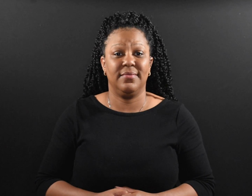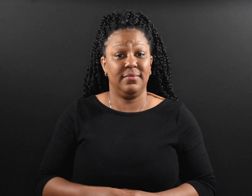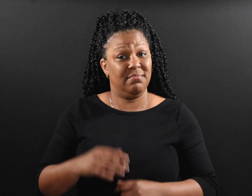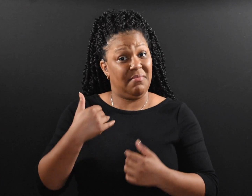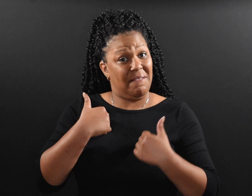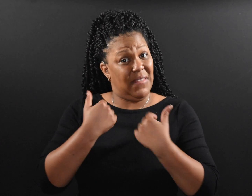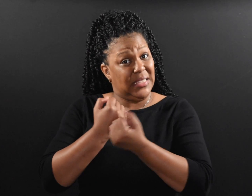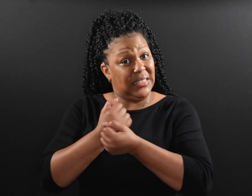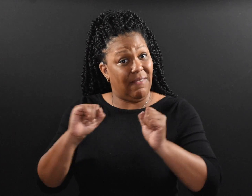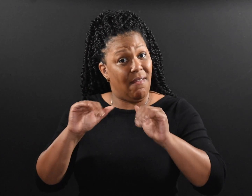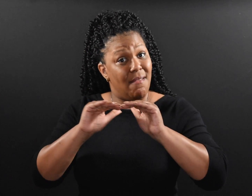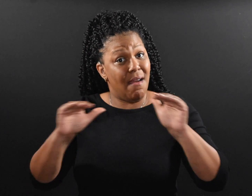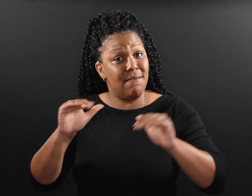Is there a safe level of radon?